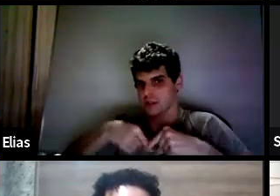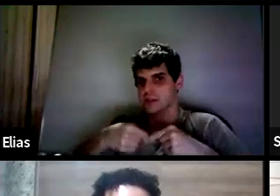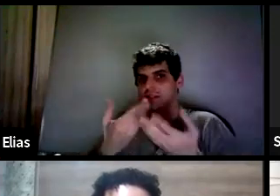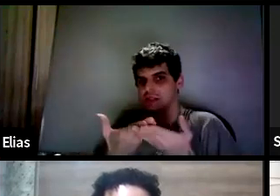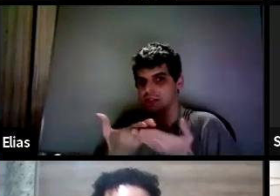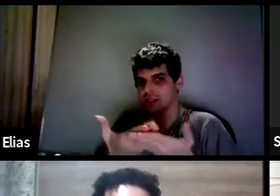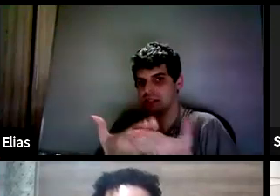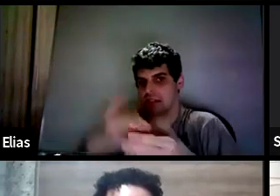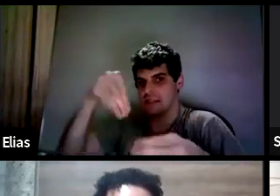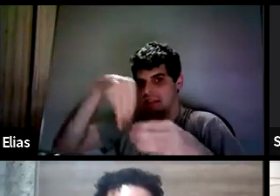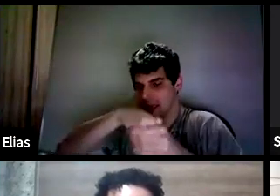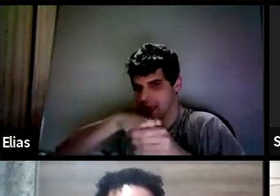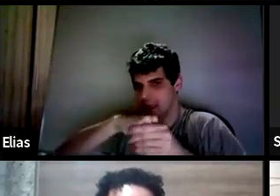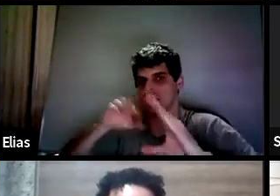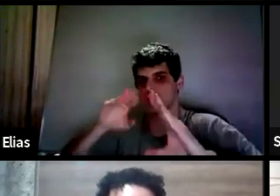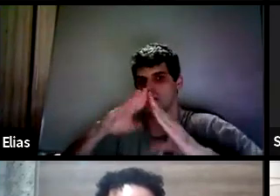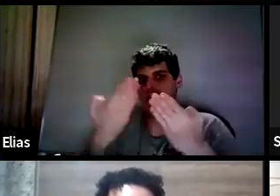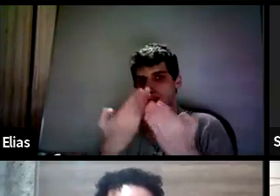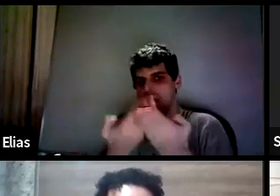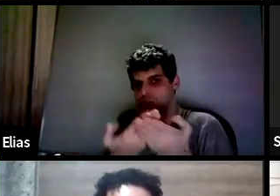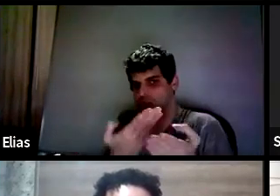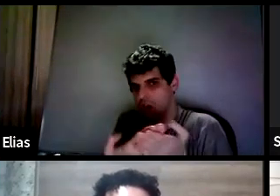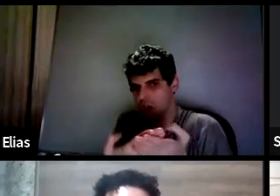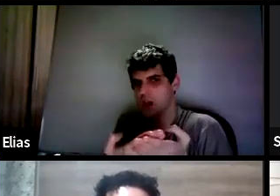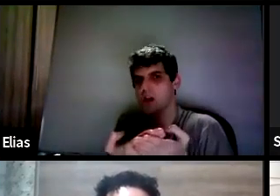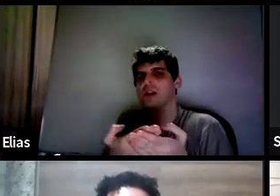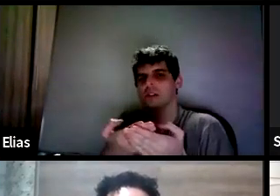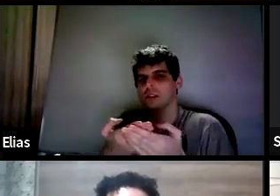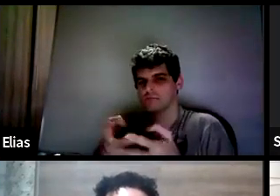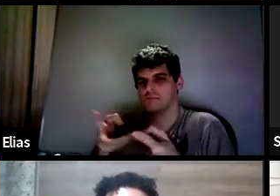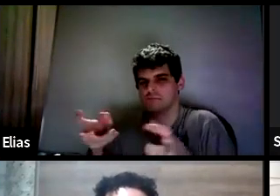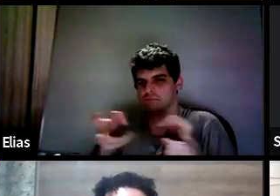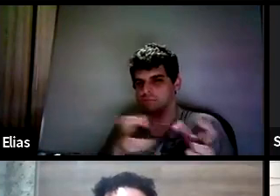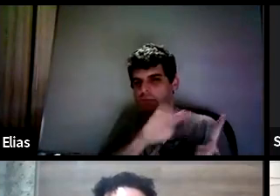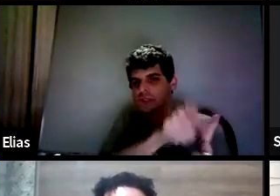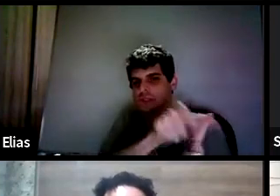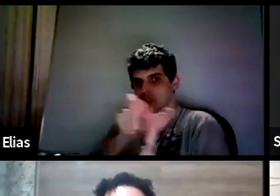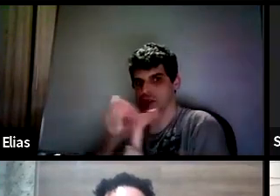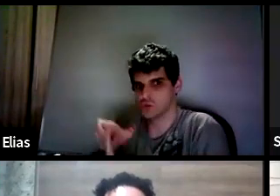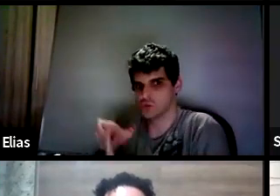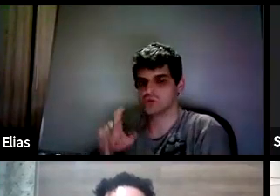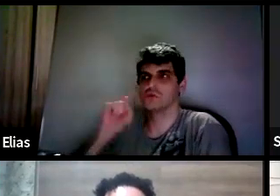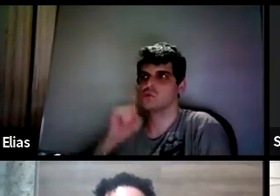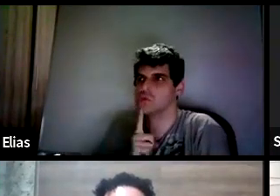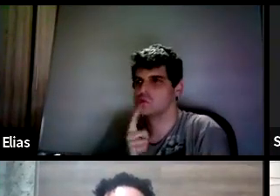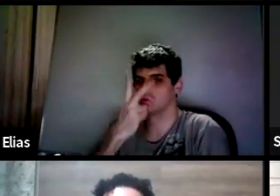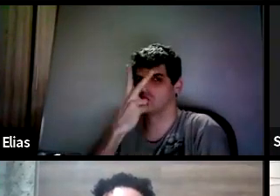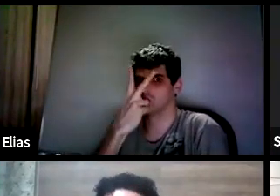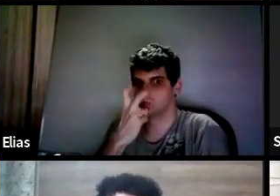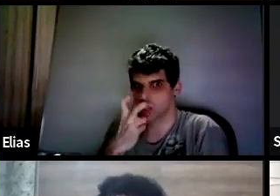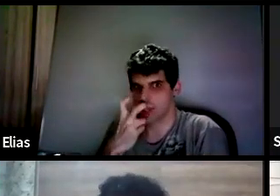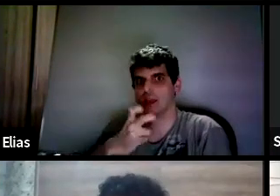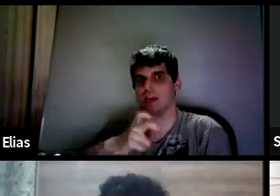main guitar for tonight. ll to my face our main guitar to rise up cable visa May cable visa May carry things cable visa May carry things off a salad y'all. , call us and